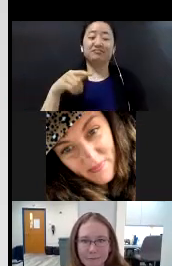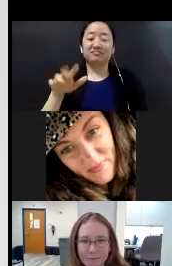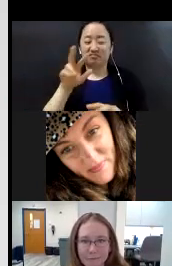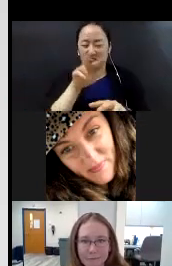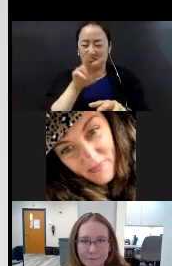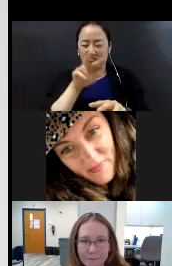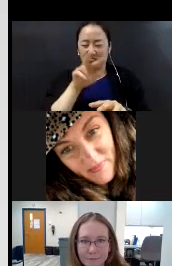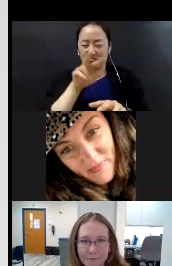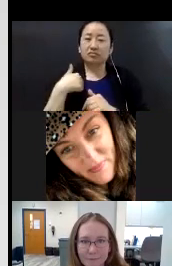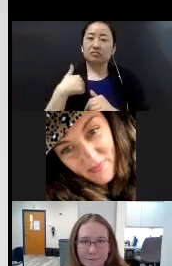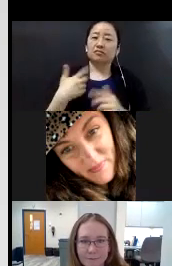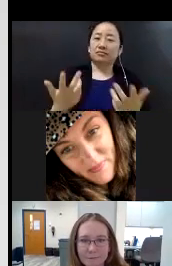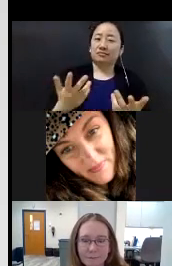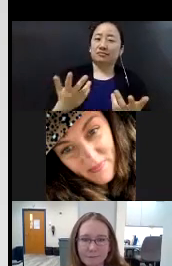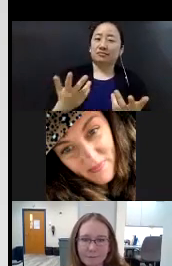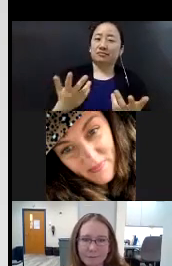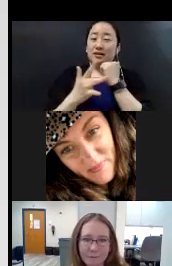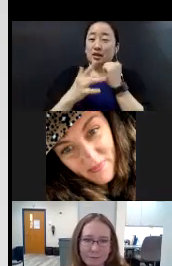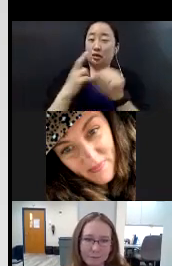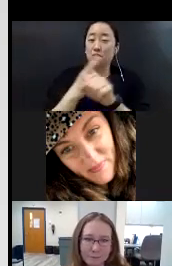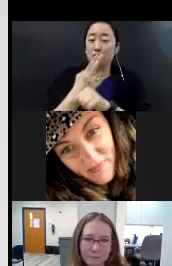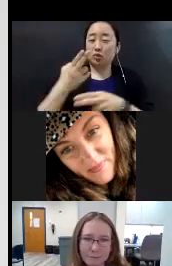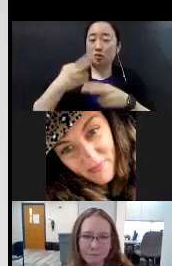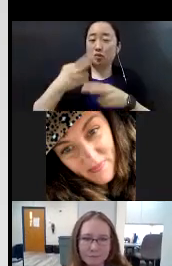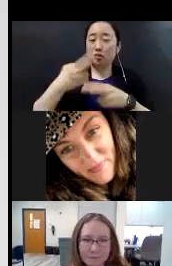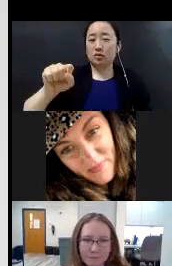WE USE IS SNAGIT. EMILY TOUCHED ON THIS.